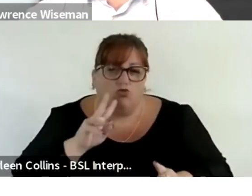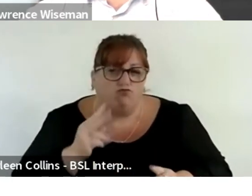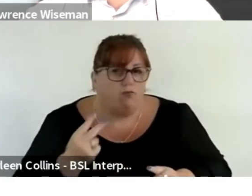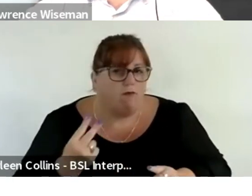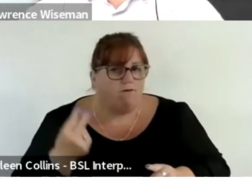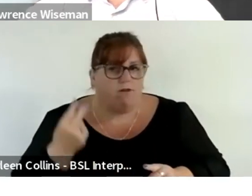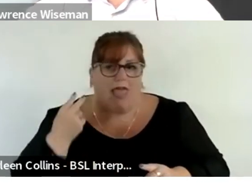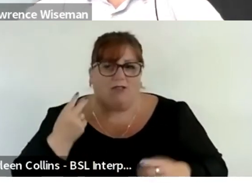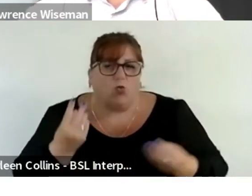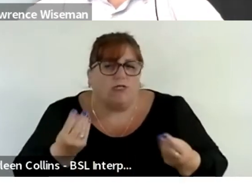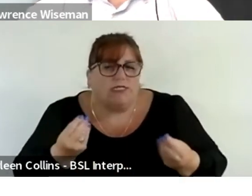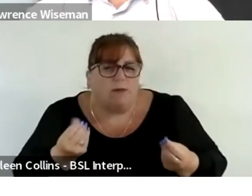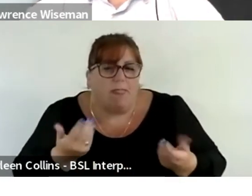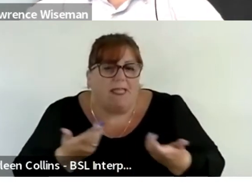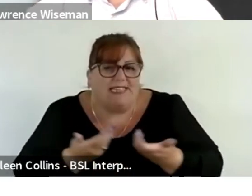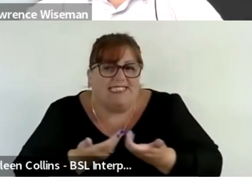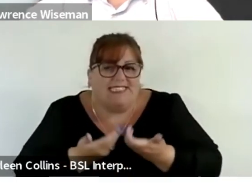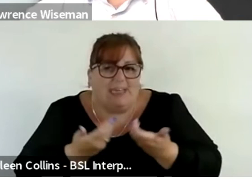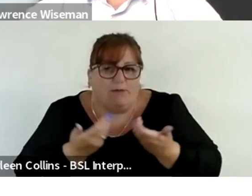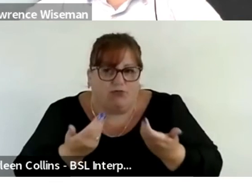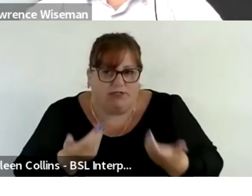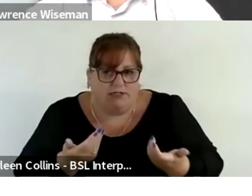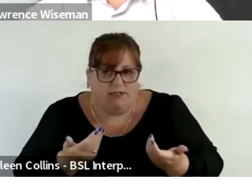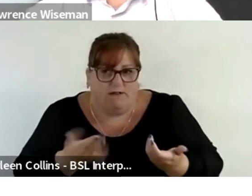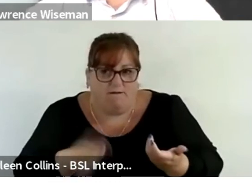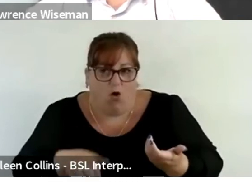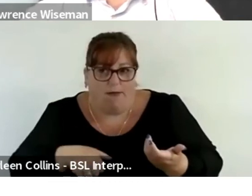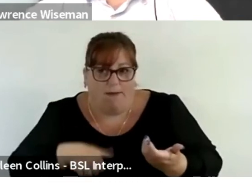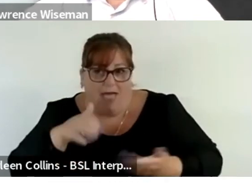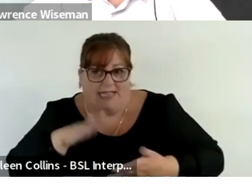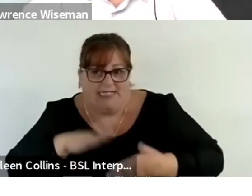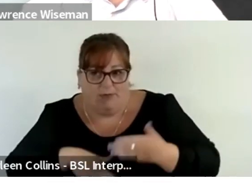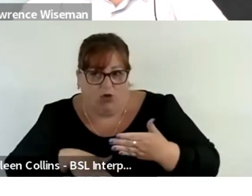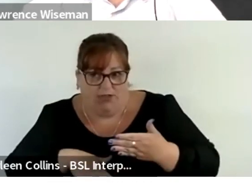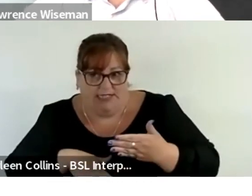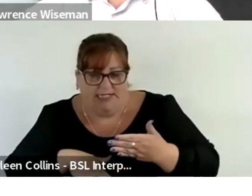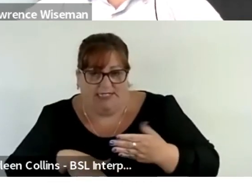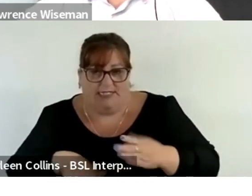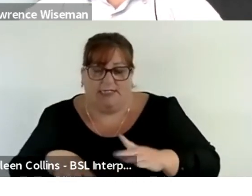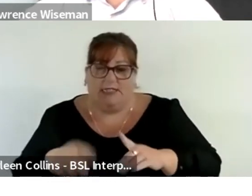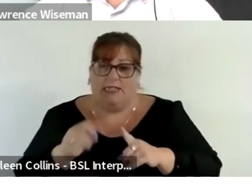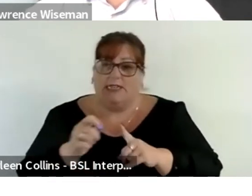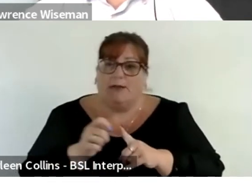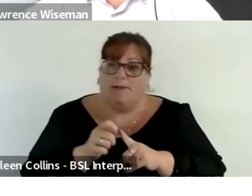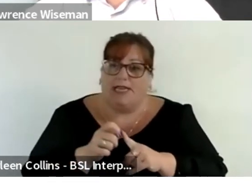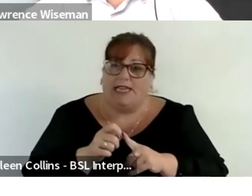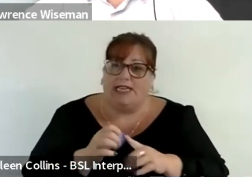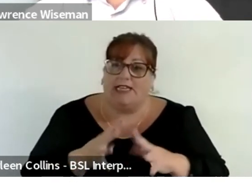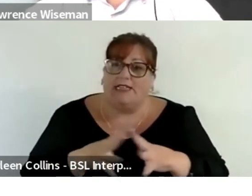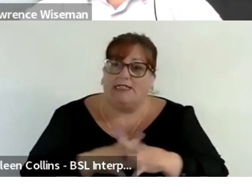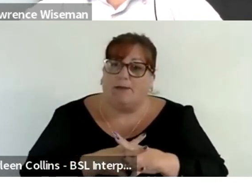Which is, PwC, as a place to work, as a human, regardless of your personal